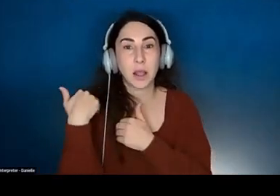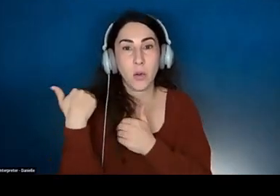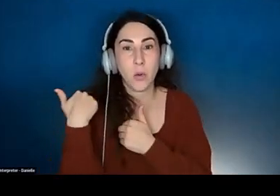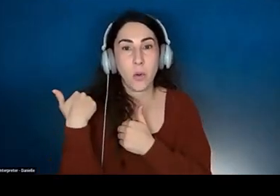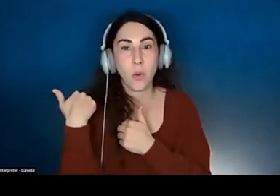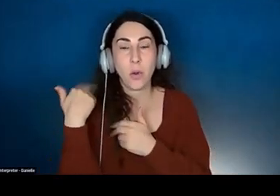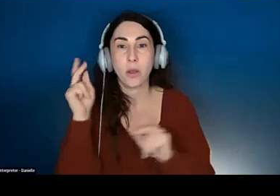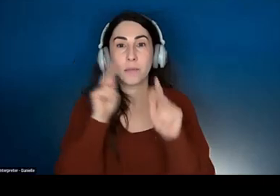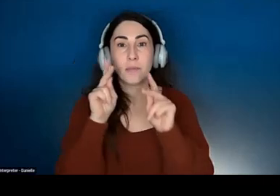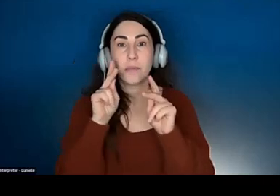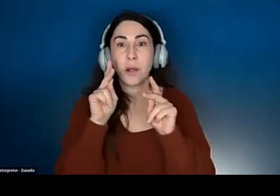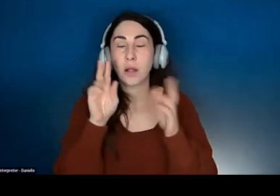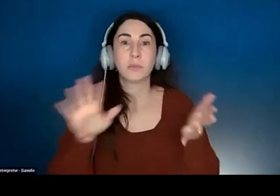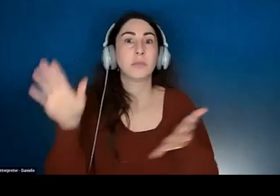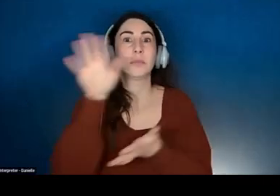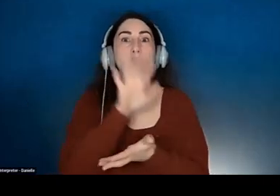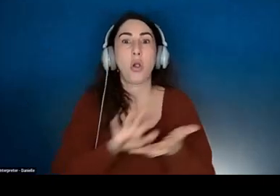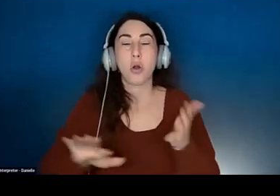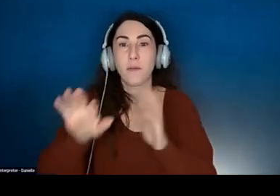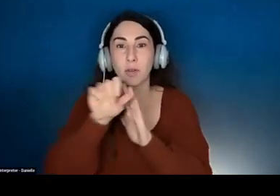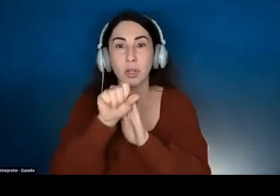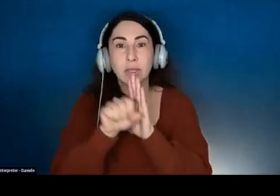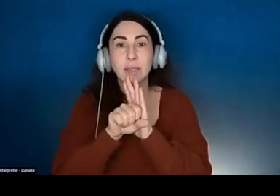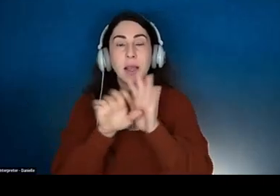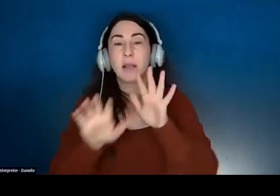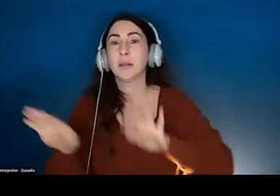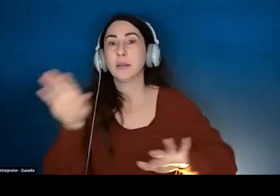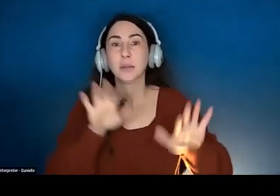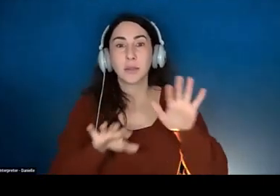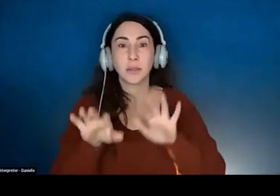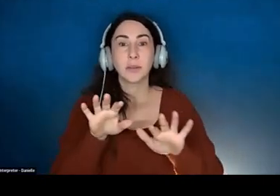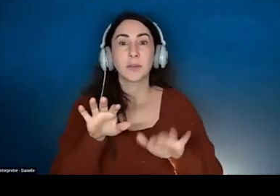with people as they came in instead of requesting services,